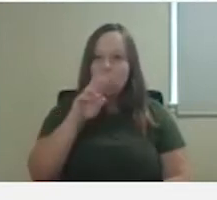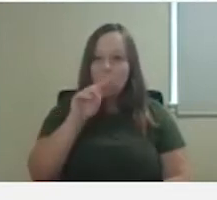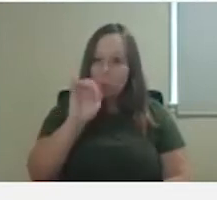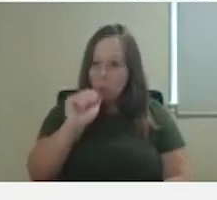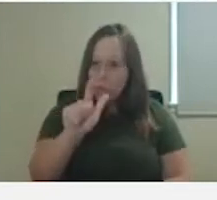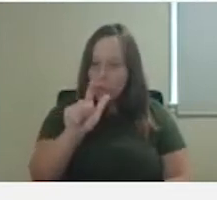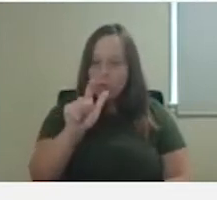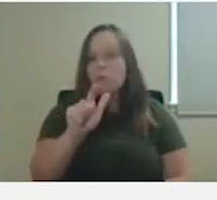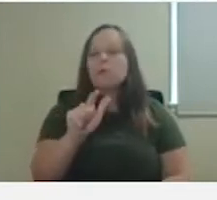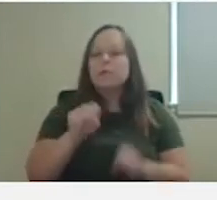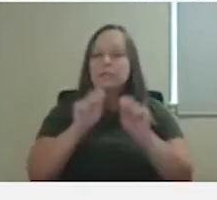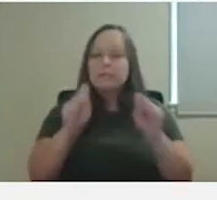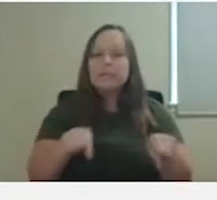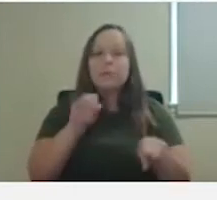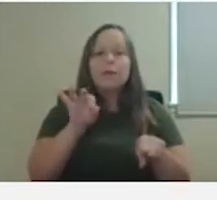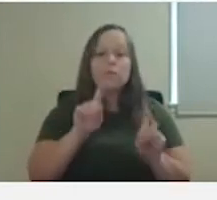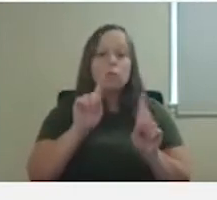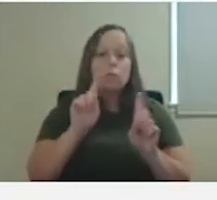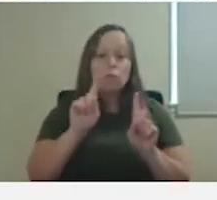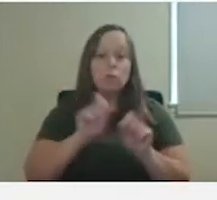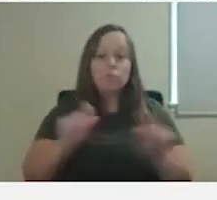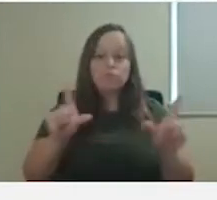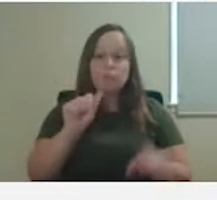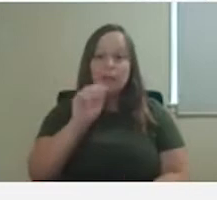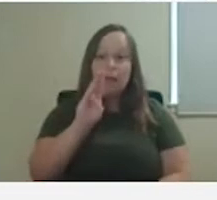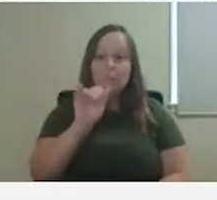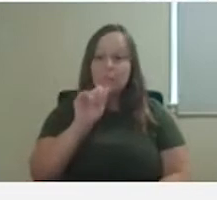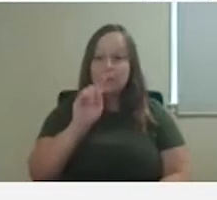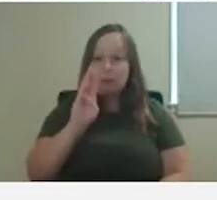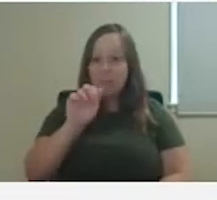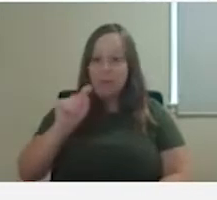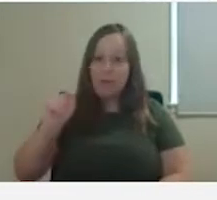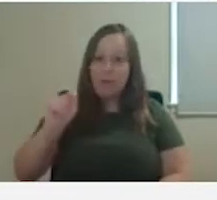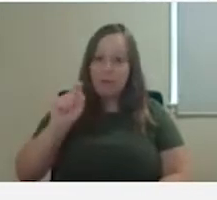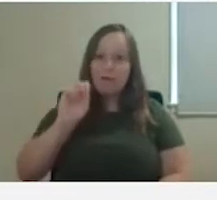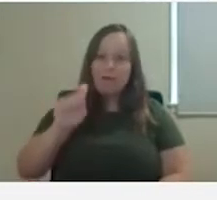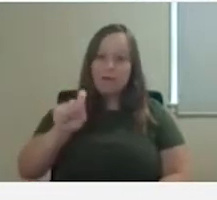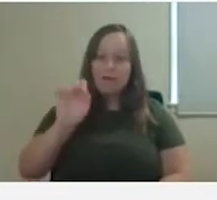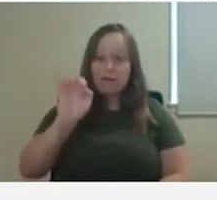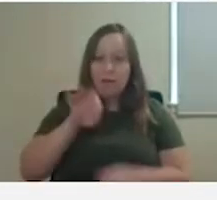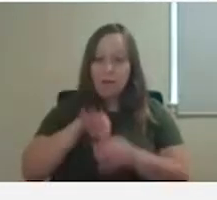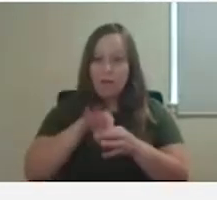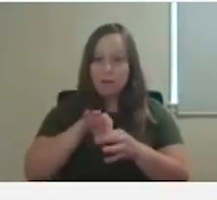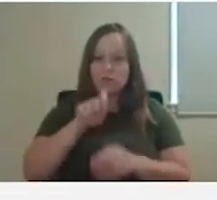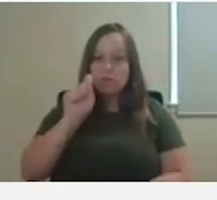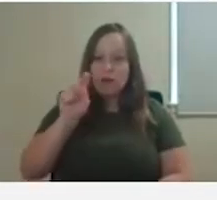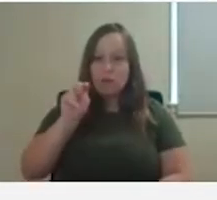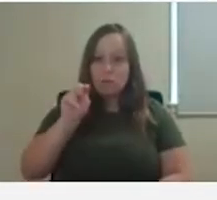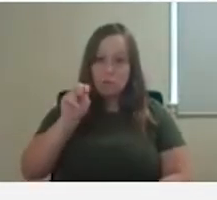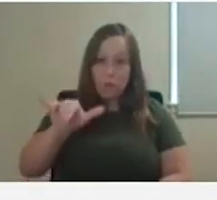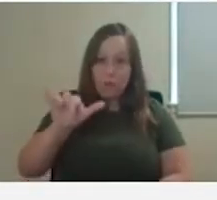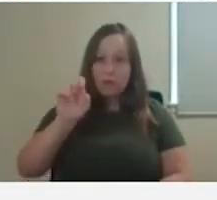So if you visit absenteeballot.elections.ny.gov,